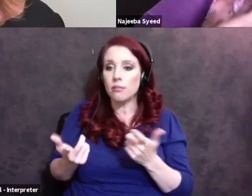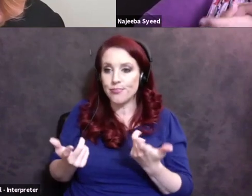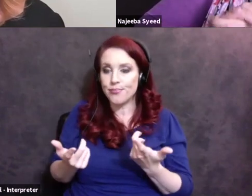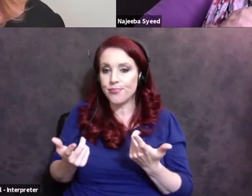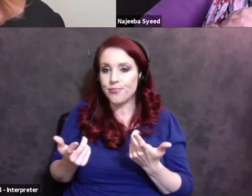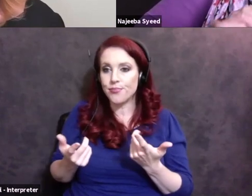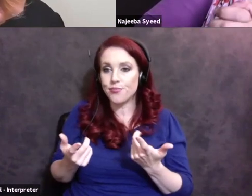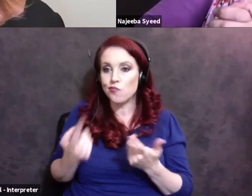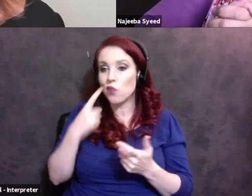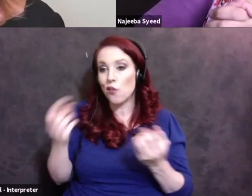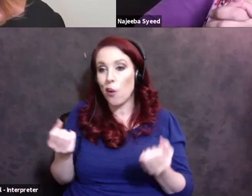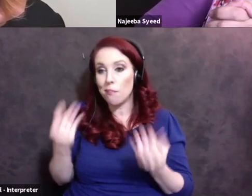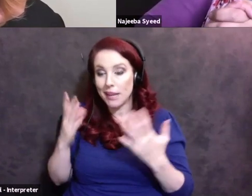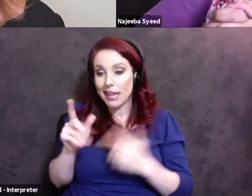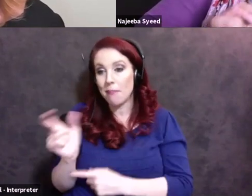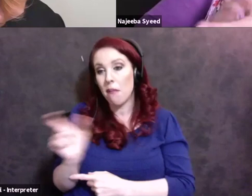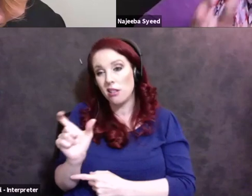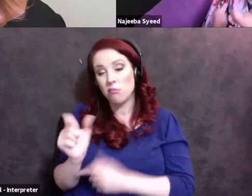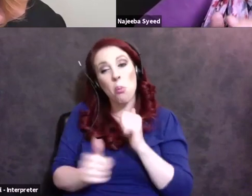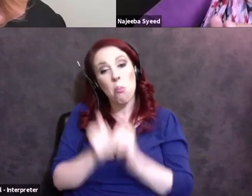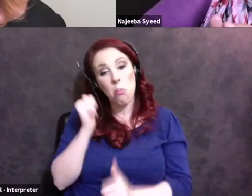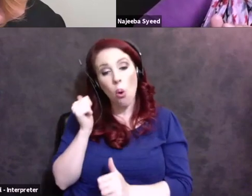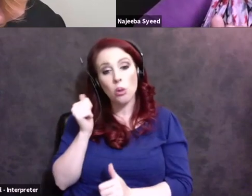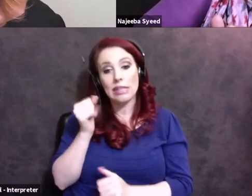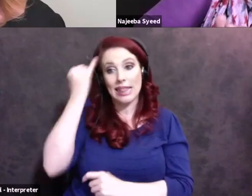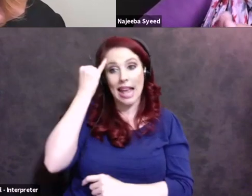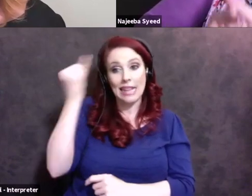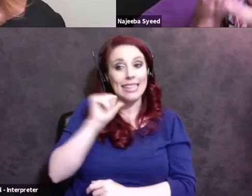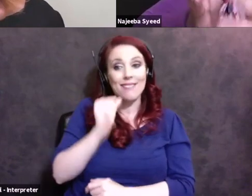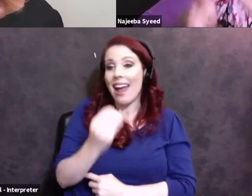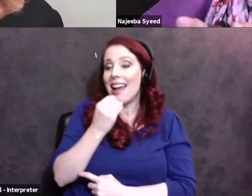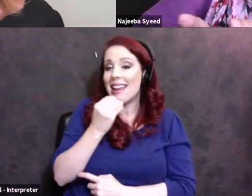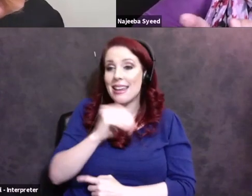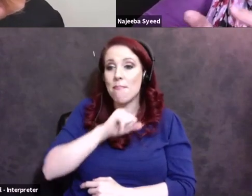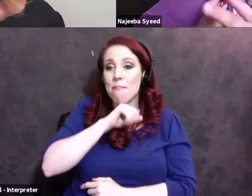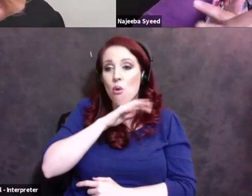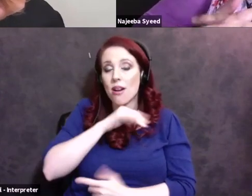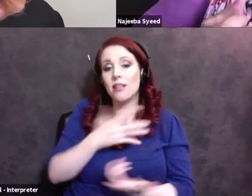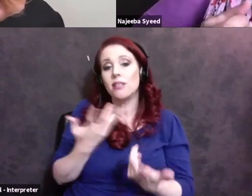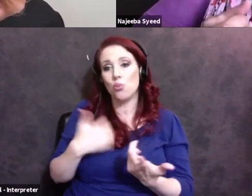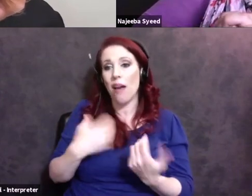For many Muslims, for most Muslims, the idea of eating pork. Dietary restrictions come up.